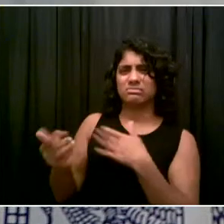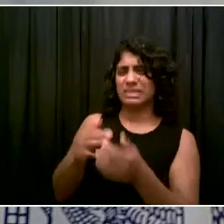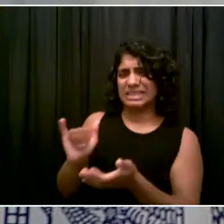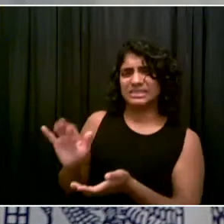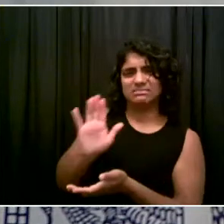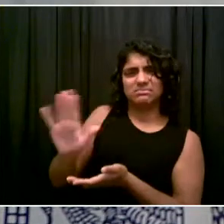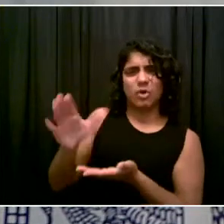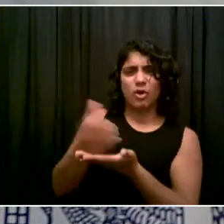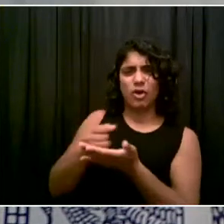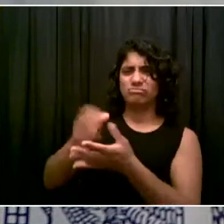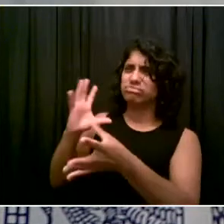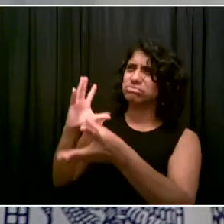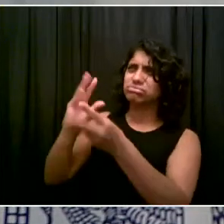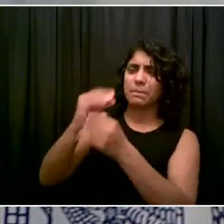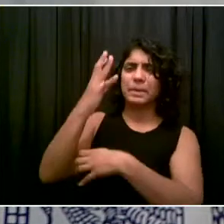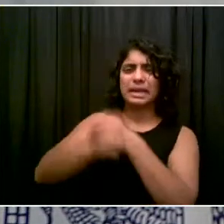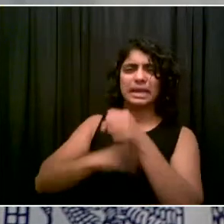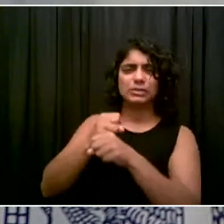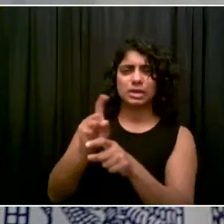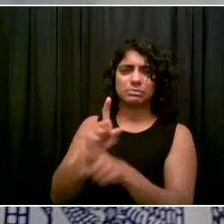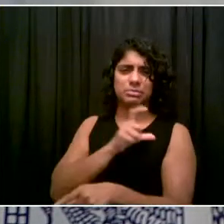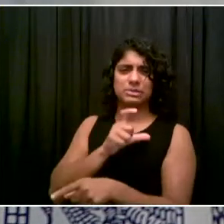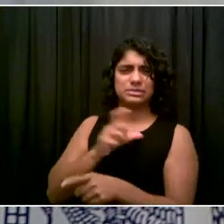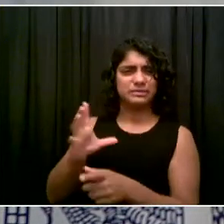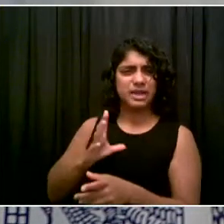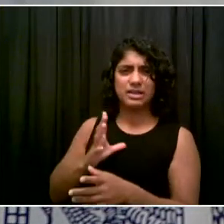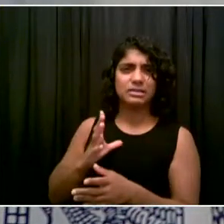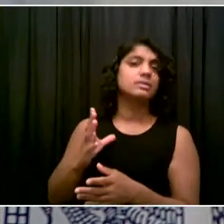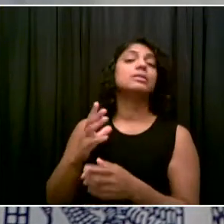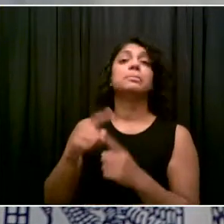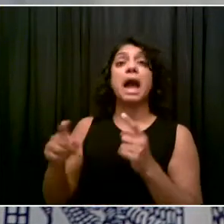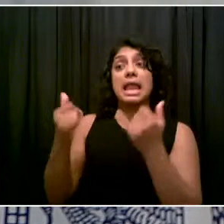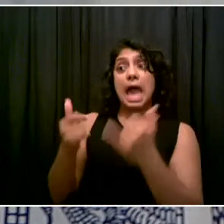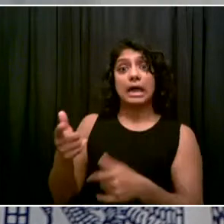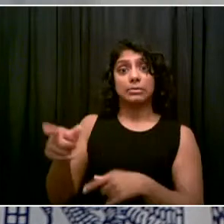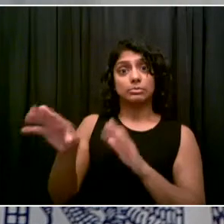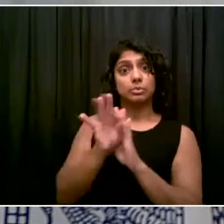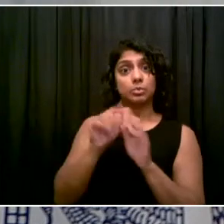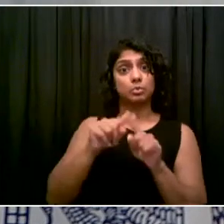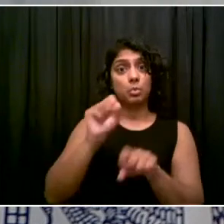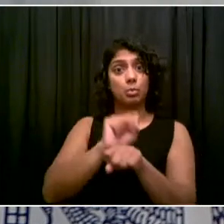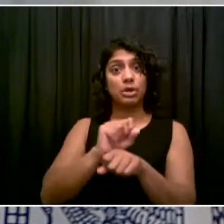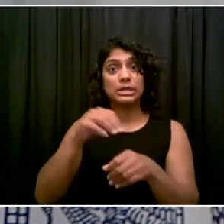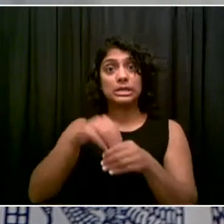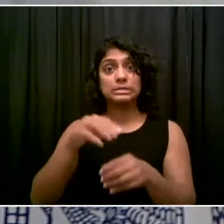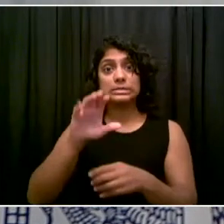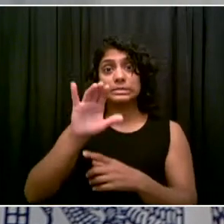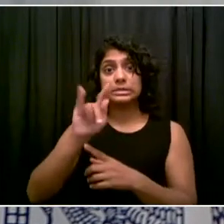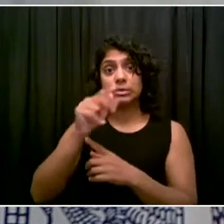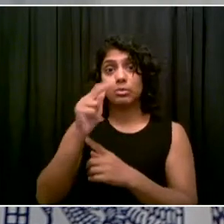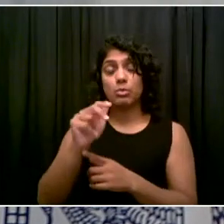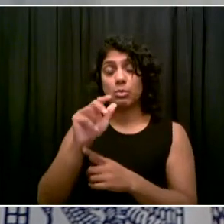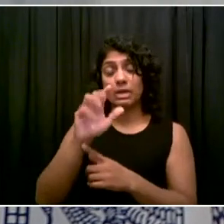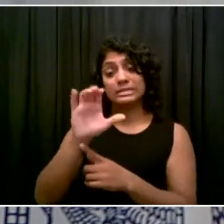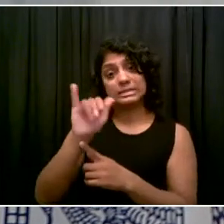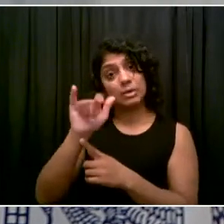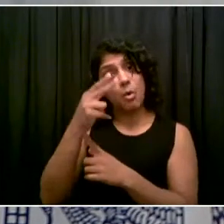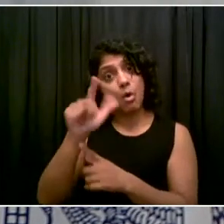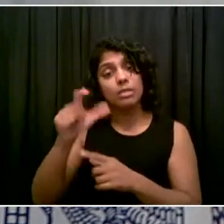AND JOBS IN THE CITY. IT IS BEEN VERY